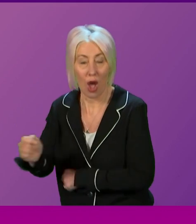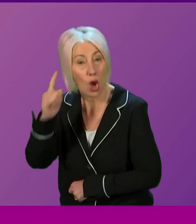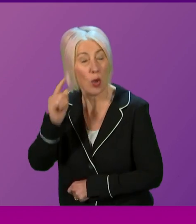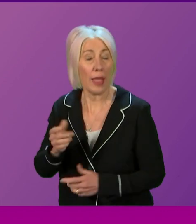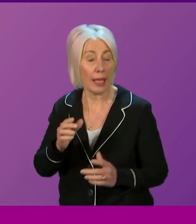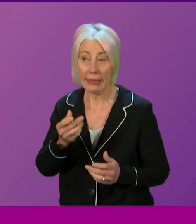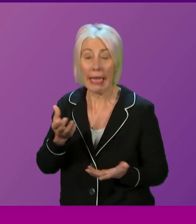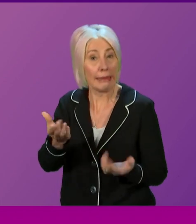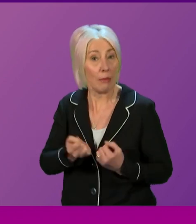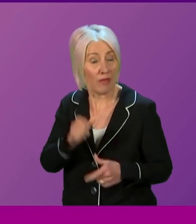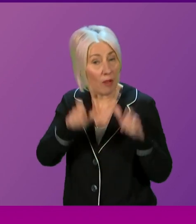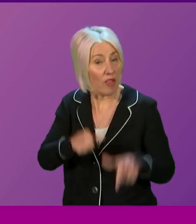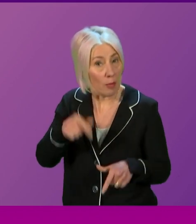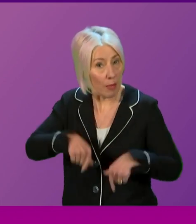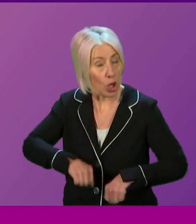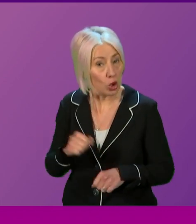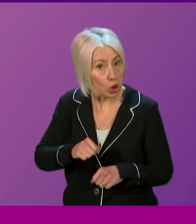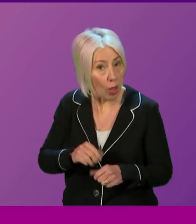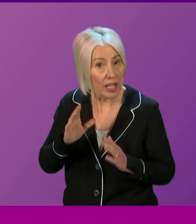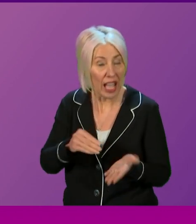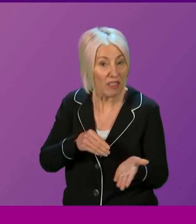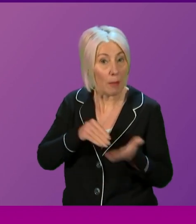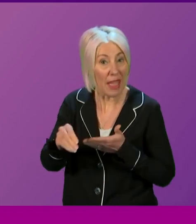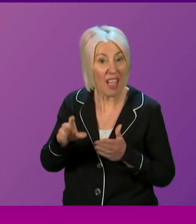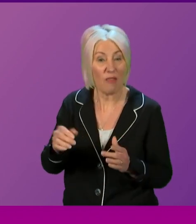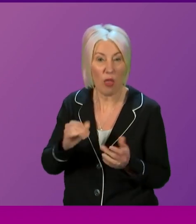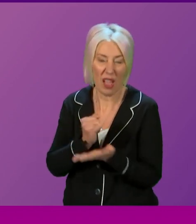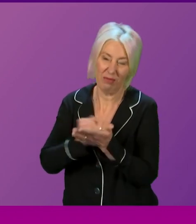paying the price of Westminster’s economic incompetence?